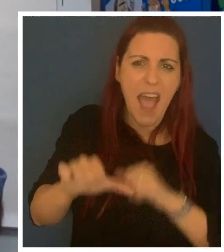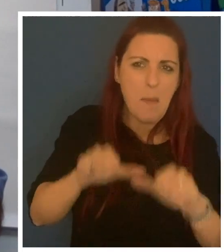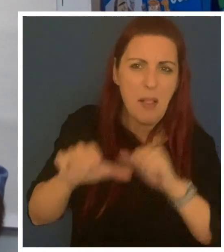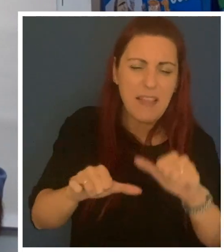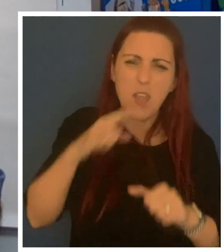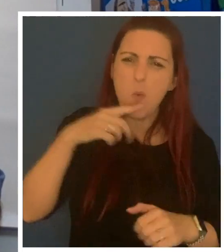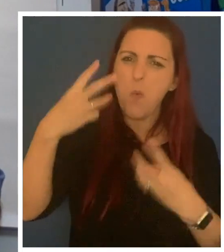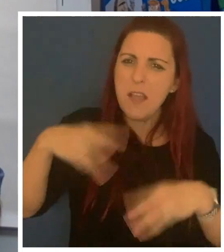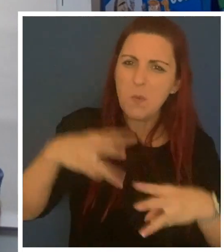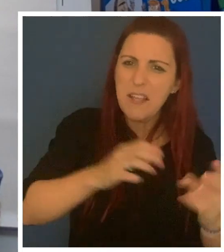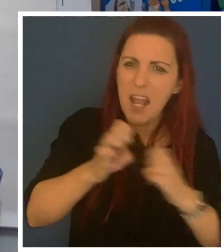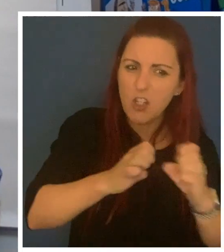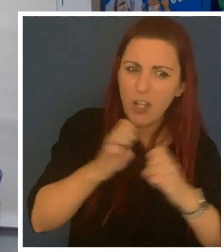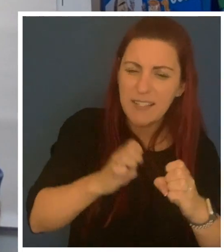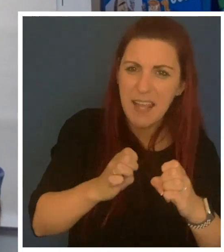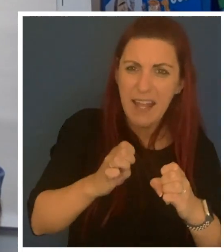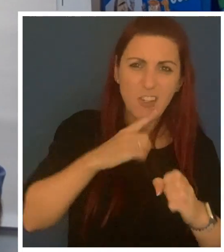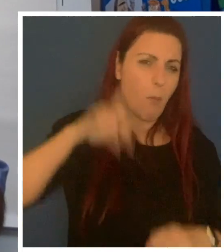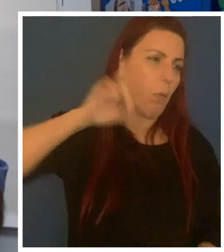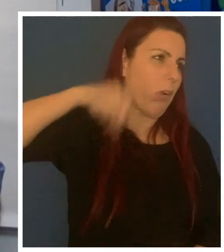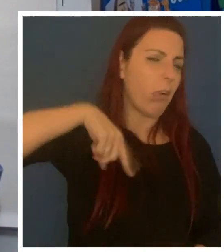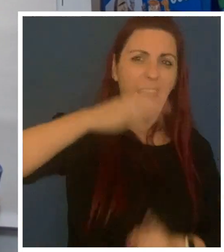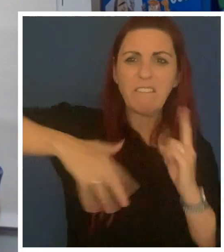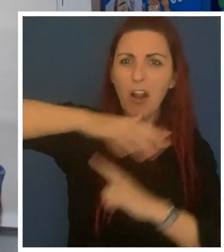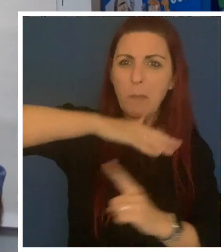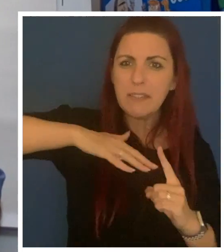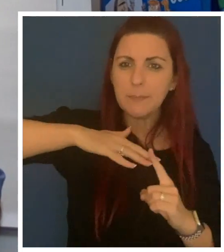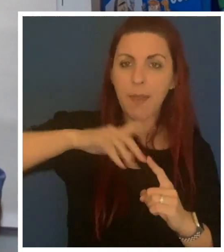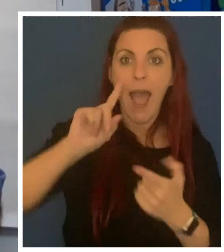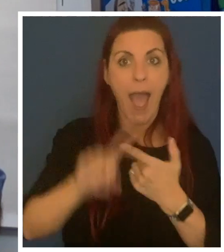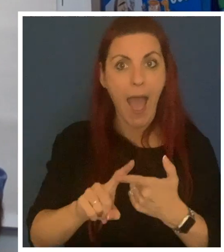indifferent totally to the environment around him and they meet his sidekick